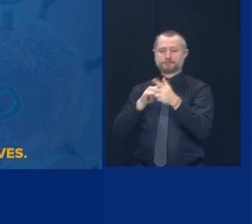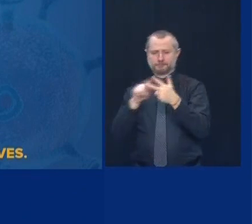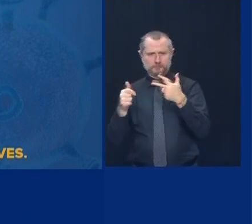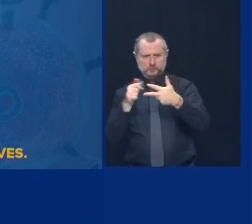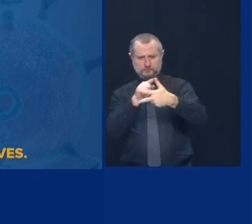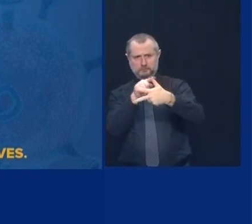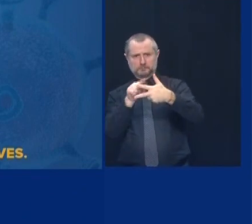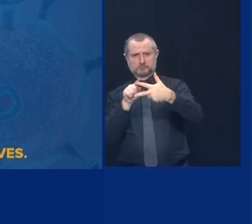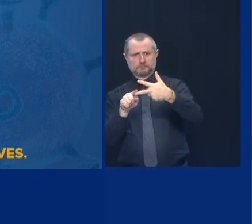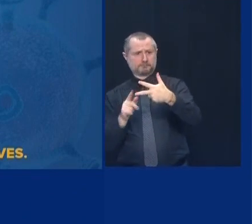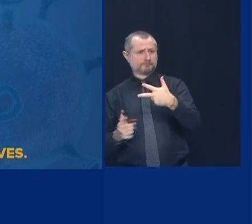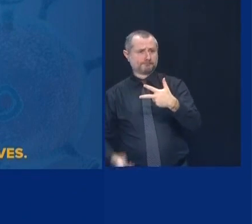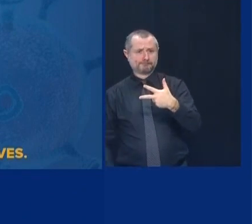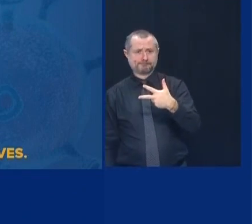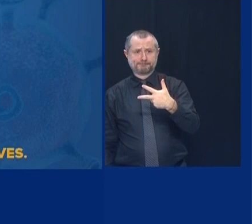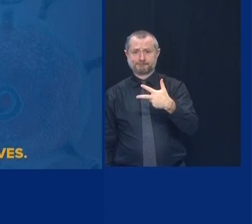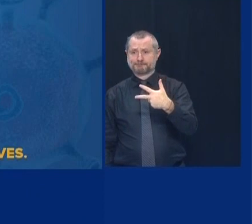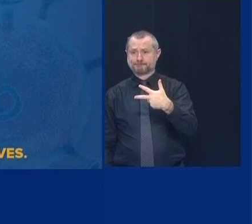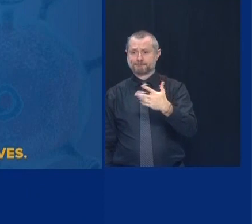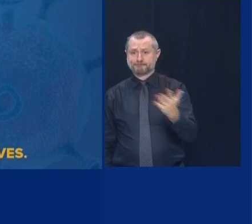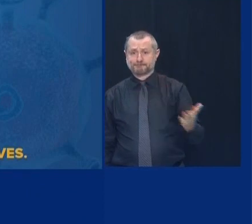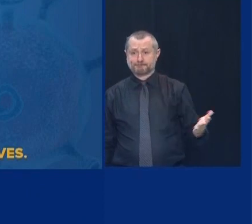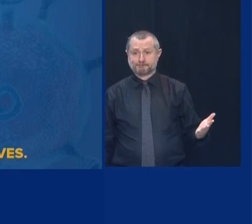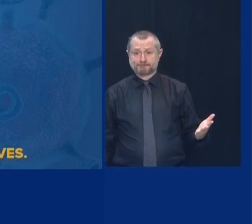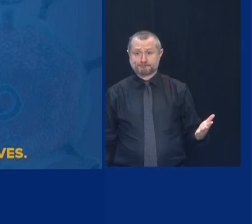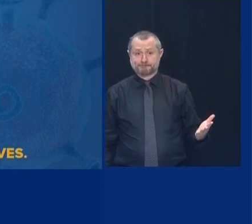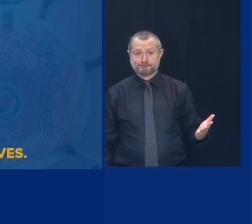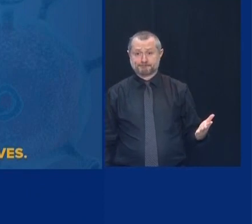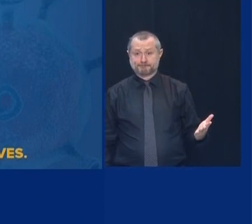WILL THE e1INFECTION RATE GOES? DEPENDS ON WHAT WE DO.